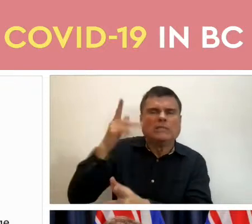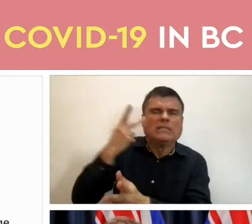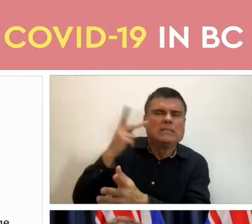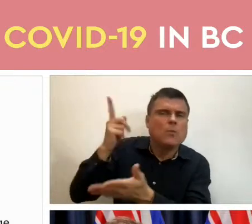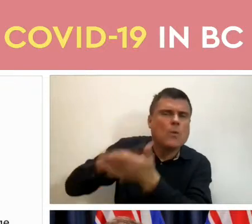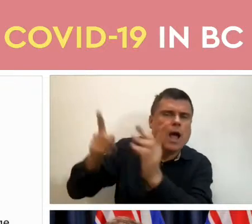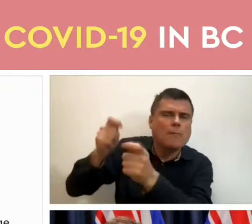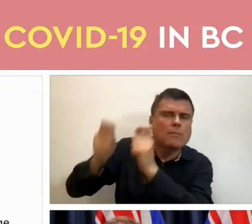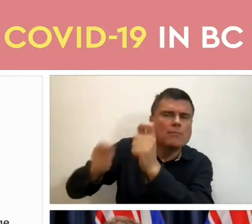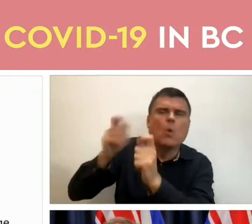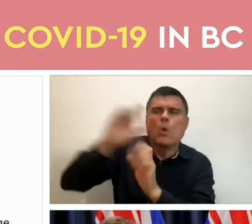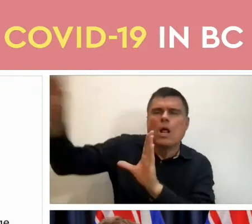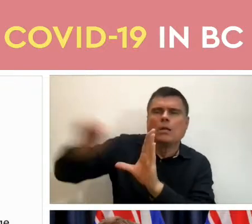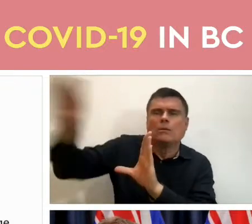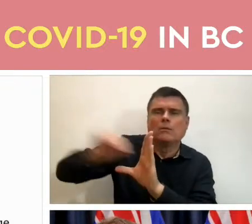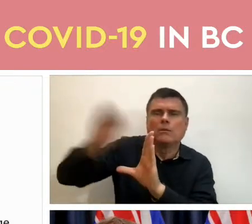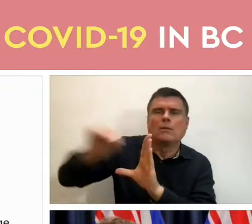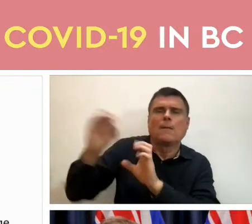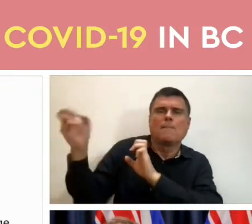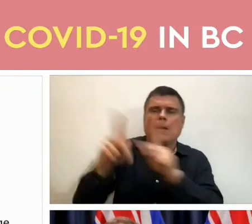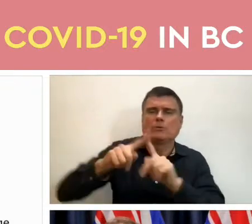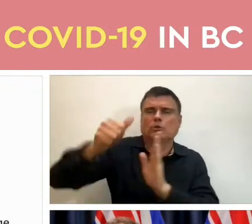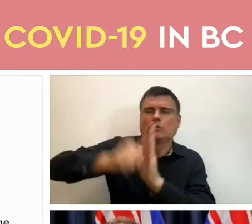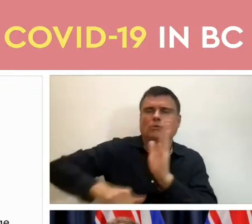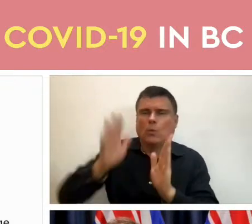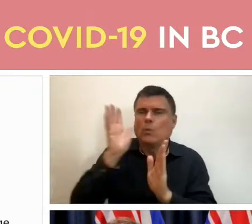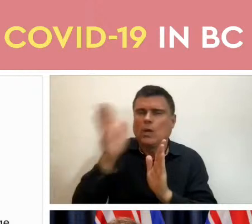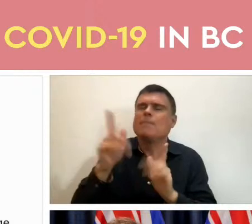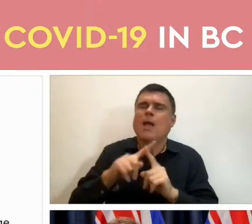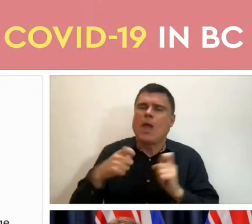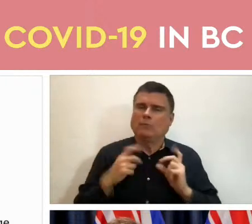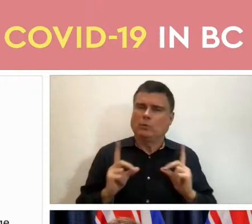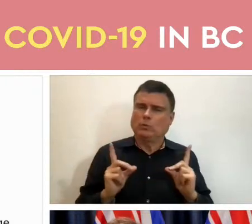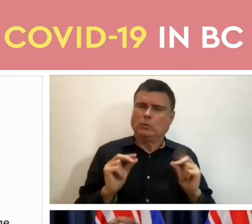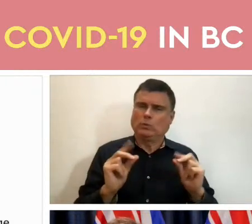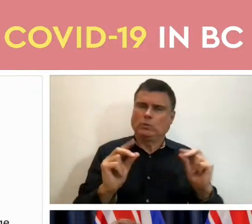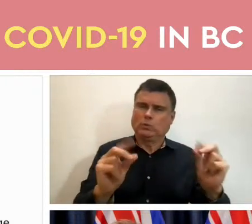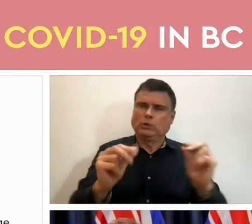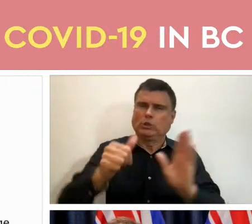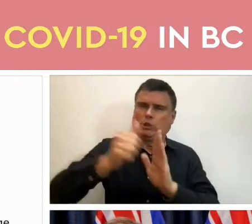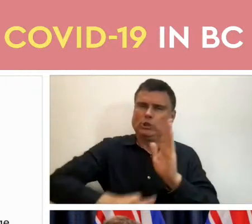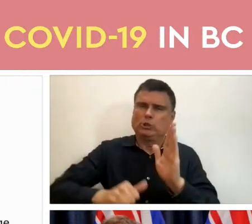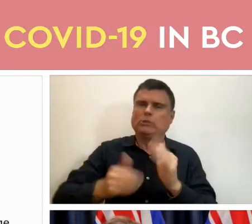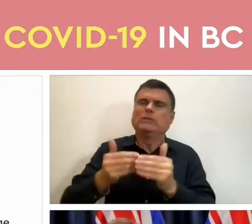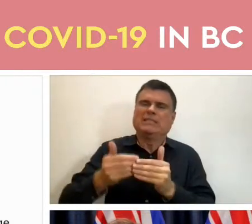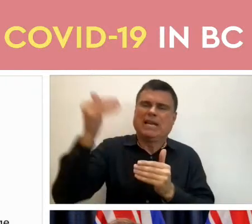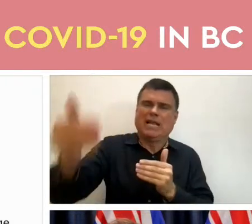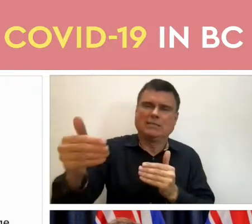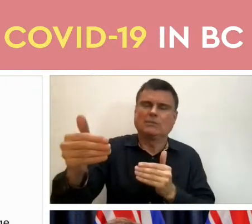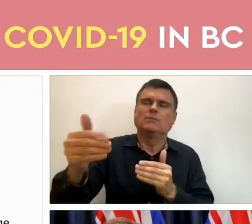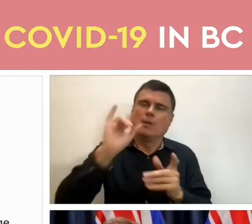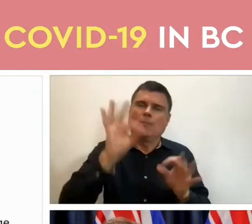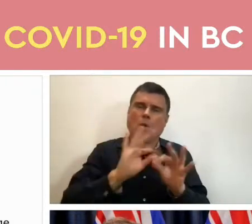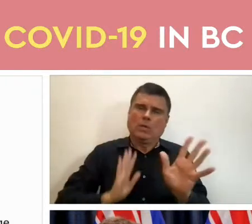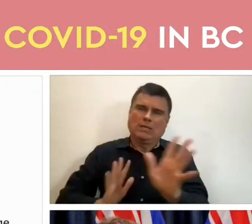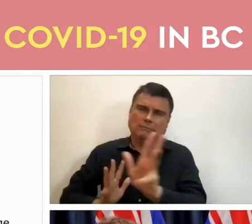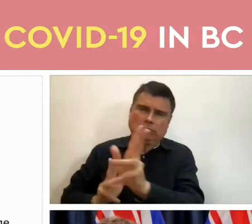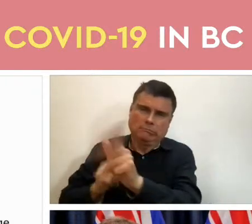surgeries in order to meet that demand and get people the surgeries they need. Our pandemic has challenged us